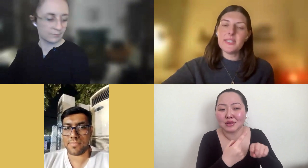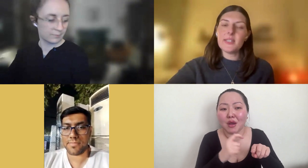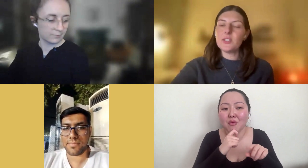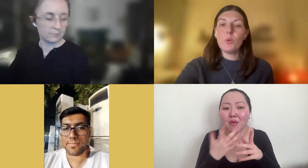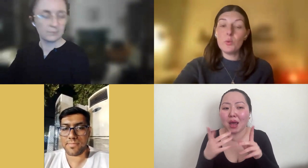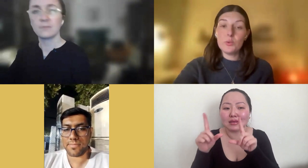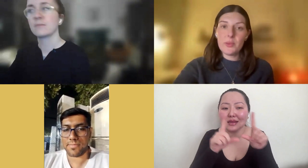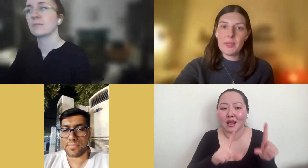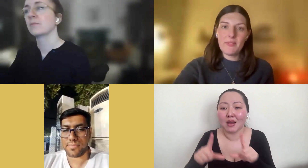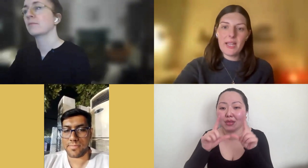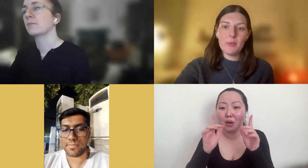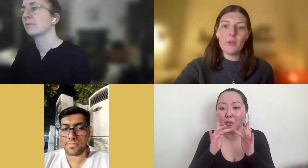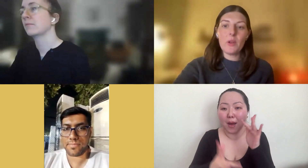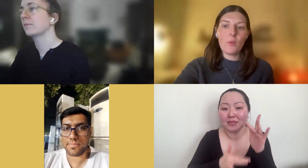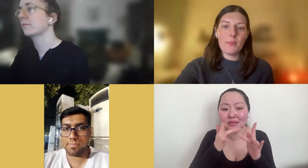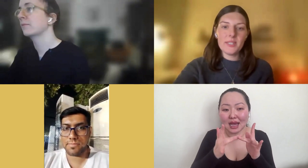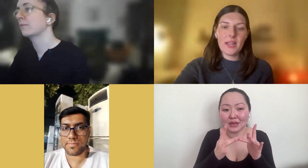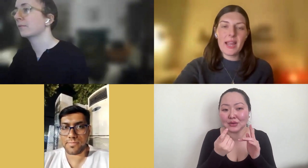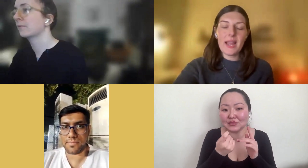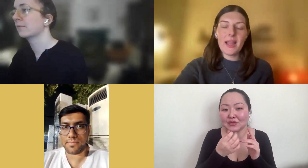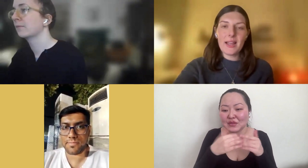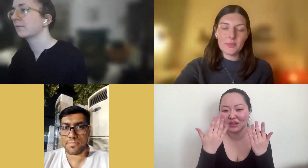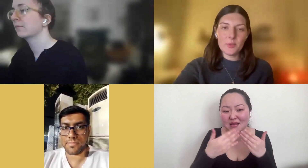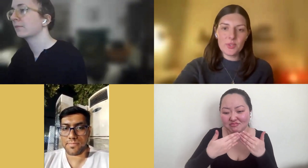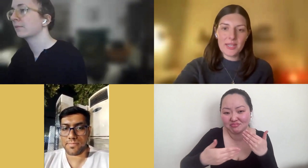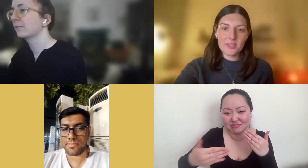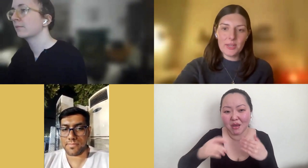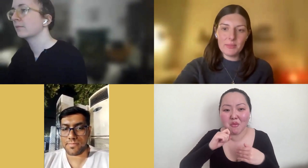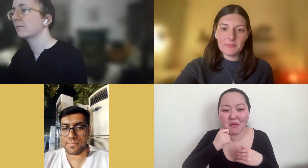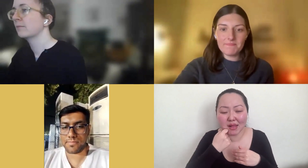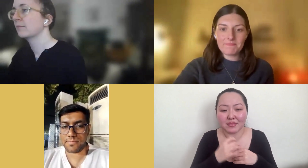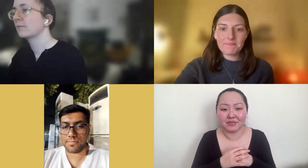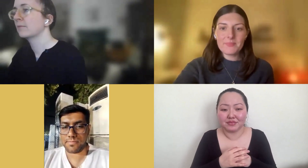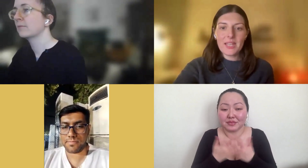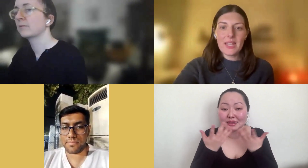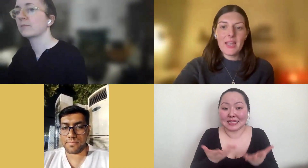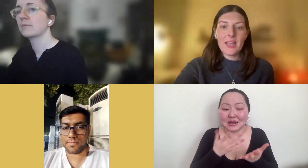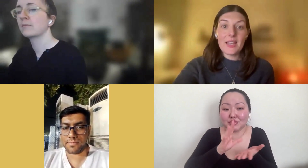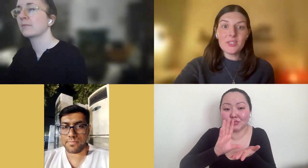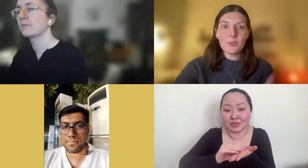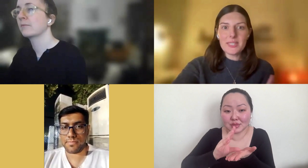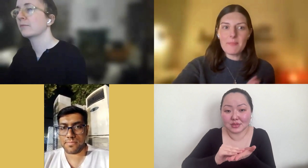of today's session will also be available on our website, as will the transcript. And I just want